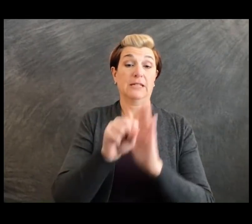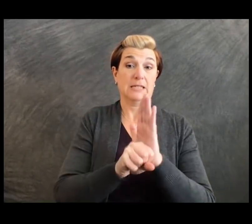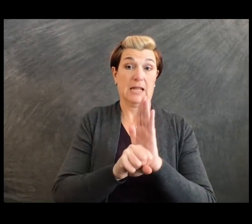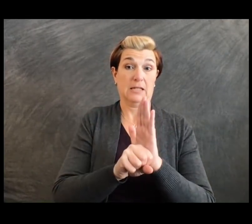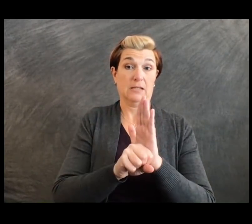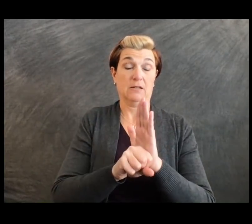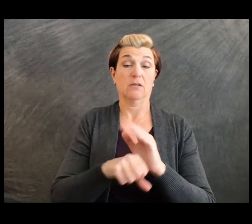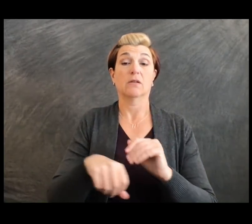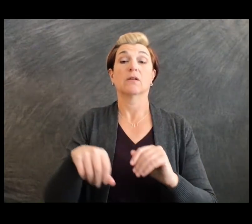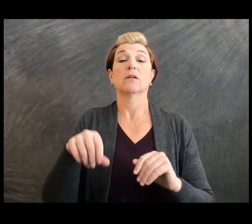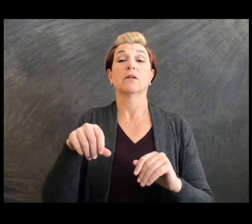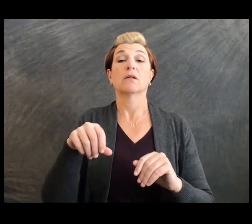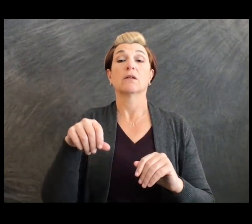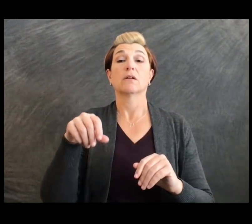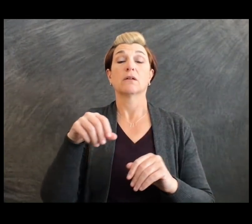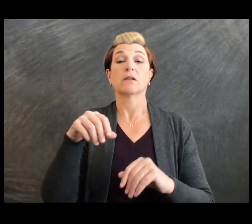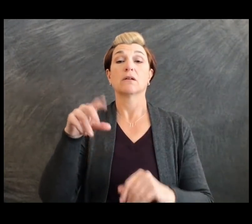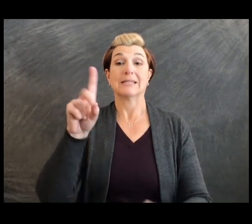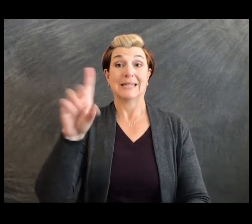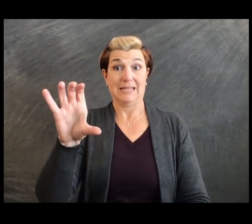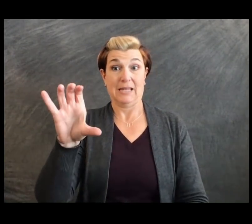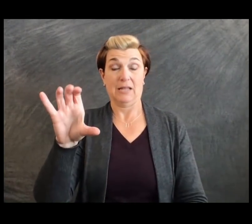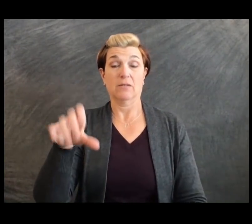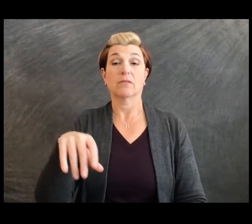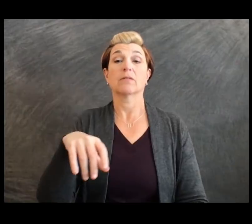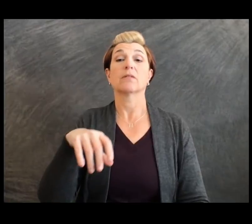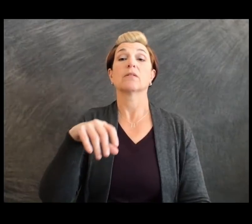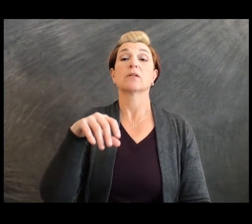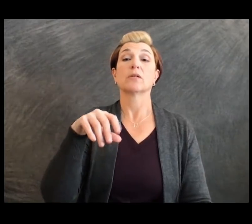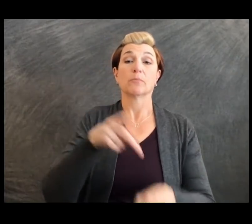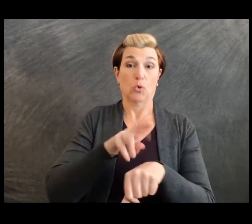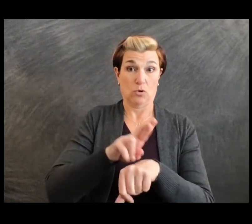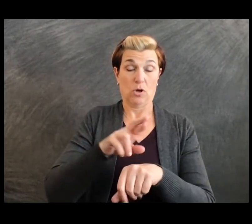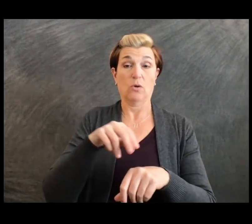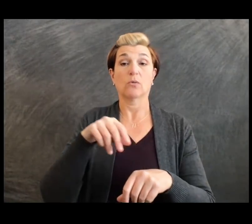directly with FEMA under the nationwide emergency declaration for Cova 19 in